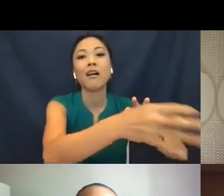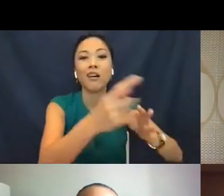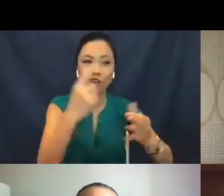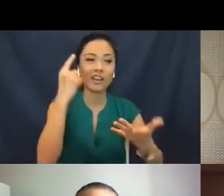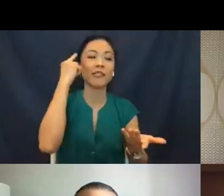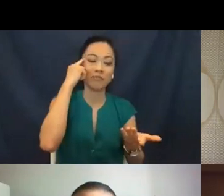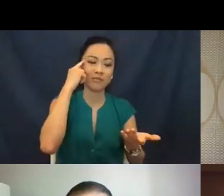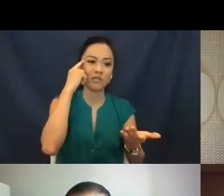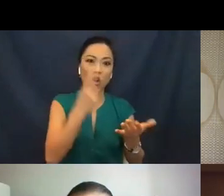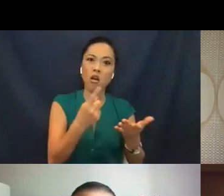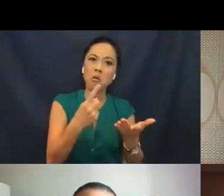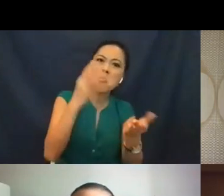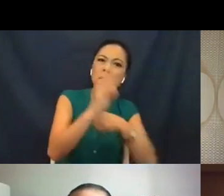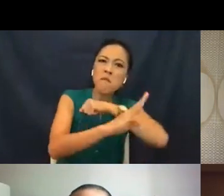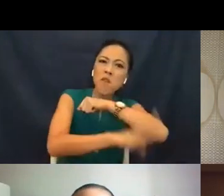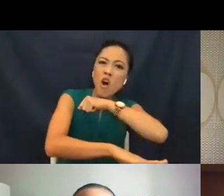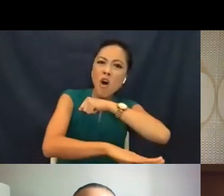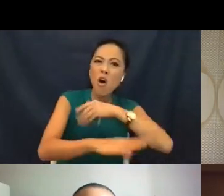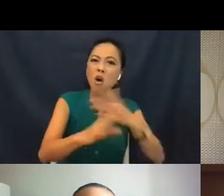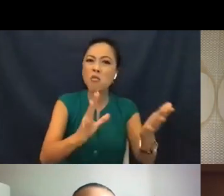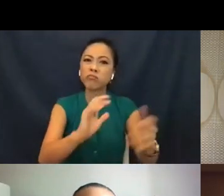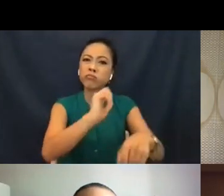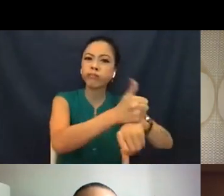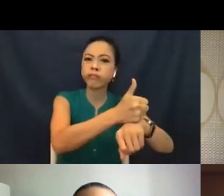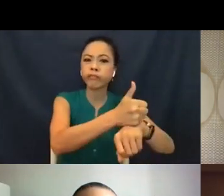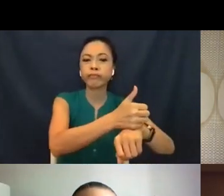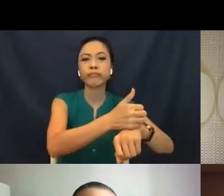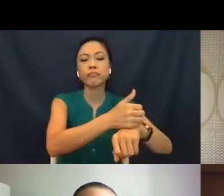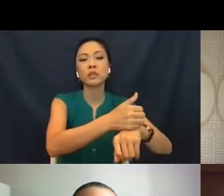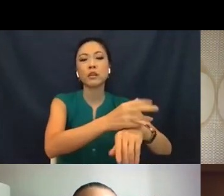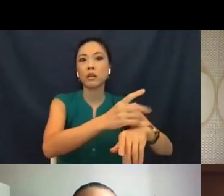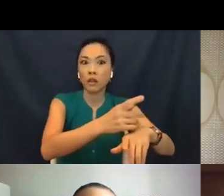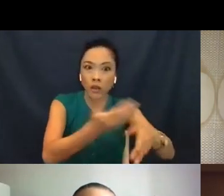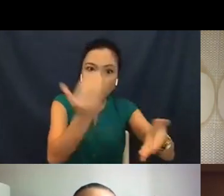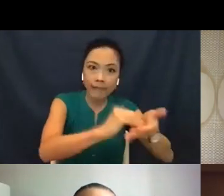18:02:24 We pushed everything into 21 and I think there is another round of conversations